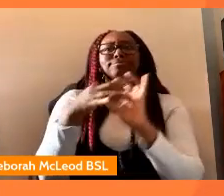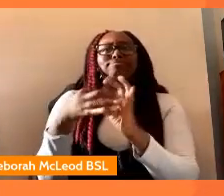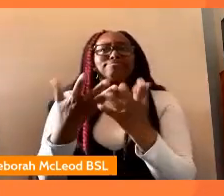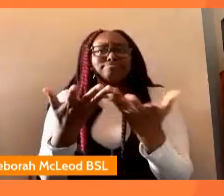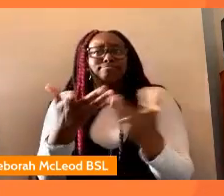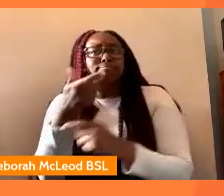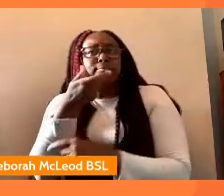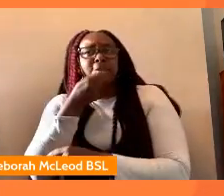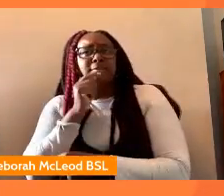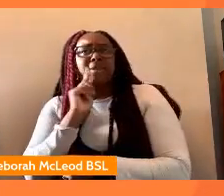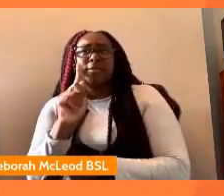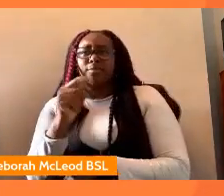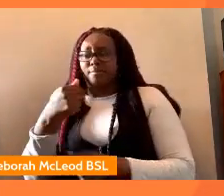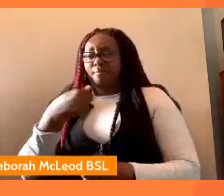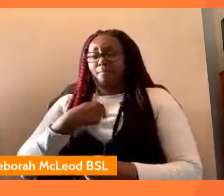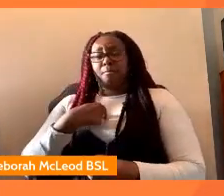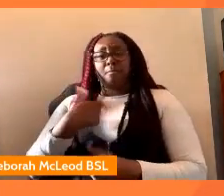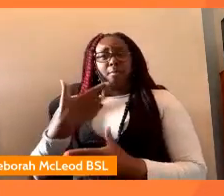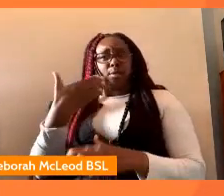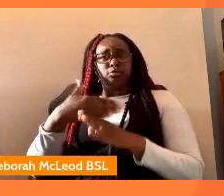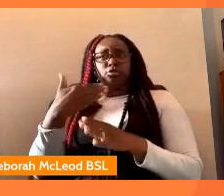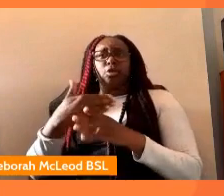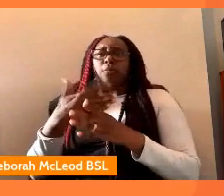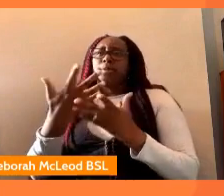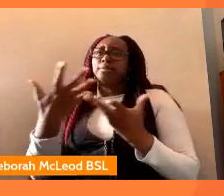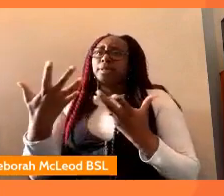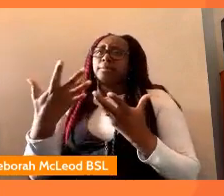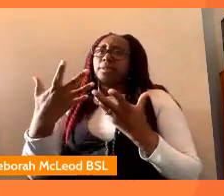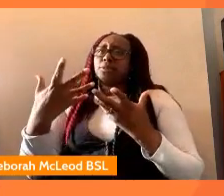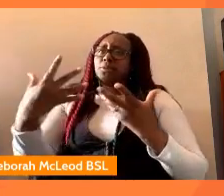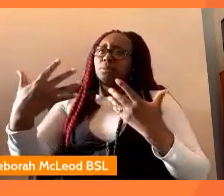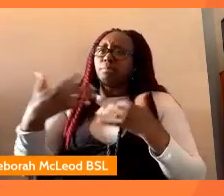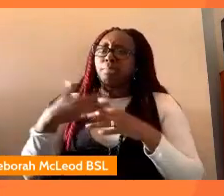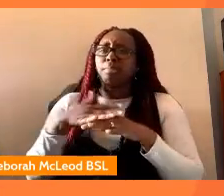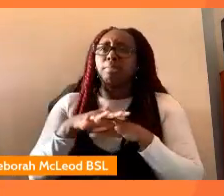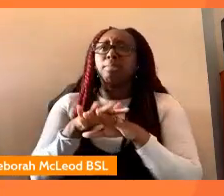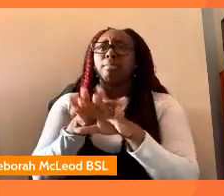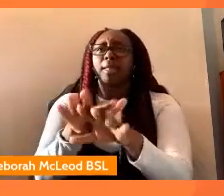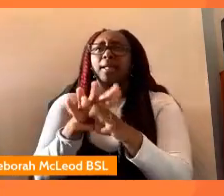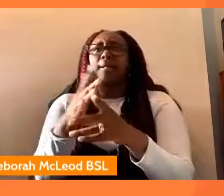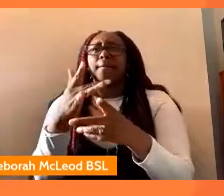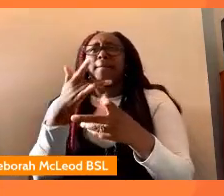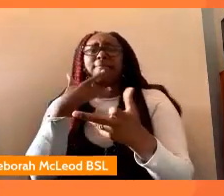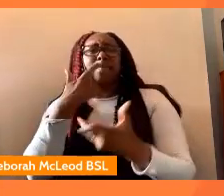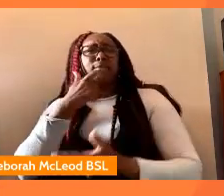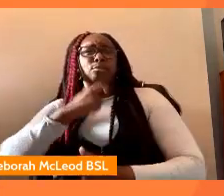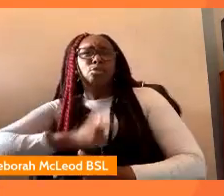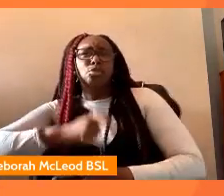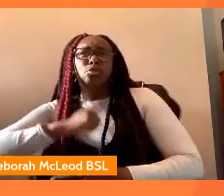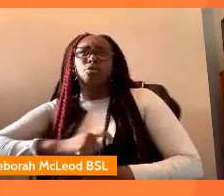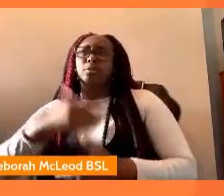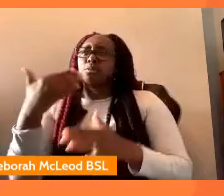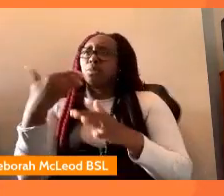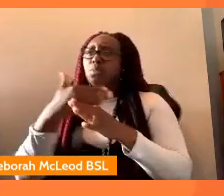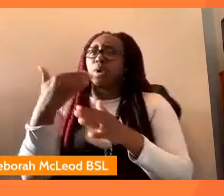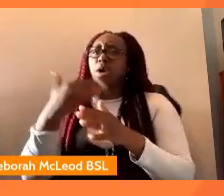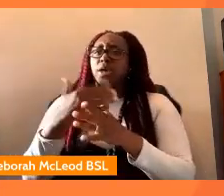my job is generally to blend creativity and technology, I believe the human aspect of working within digital is still the most important factor